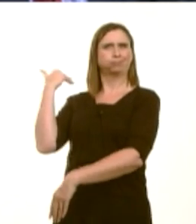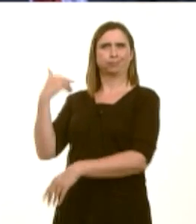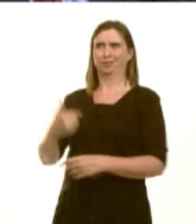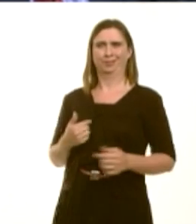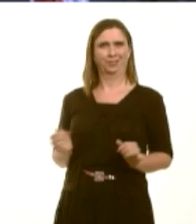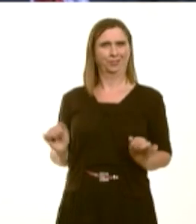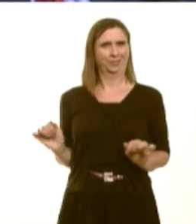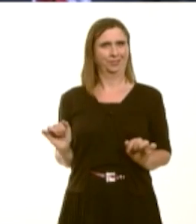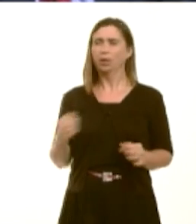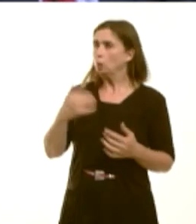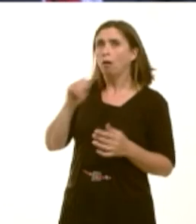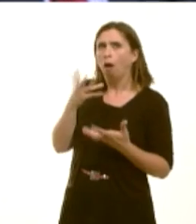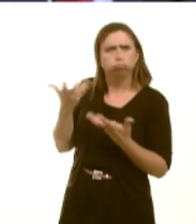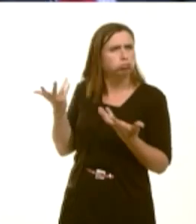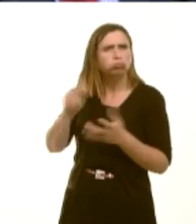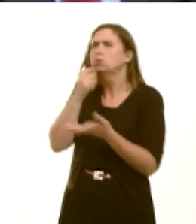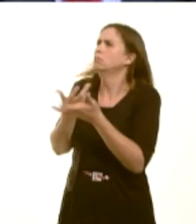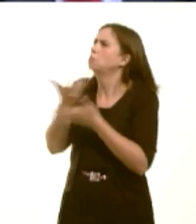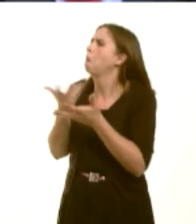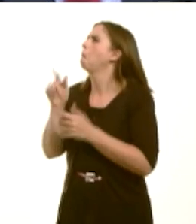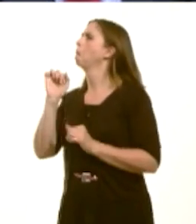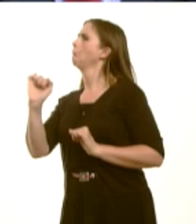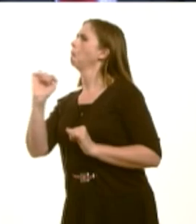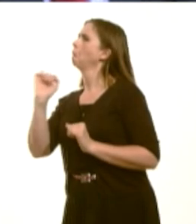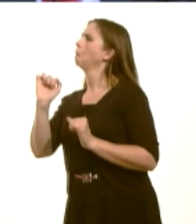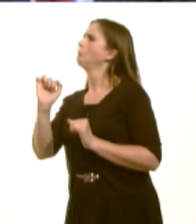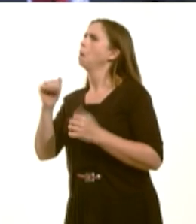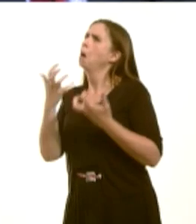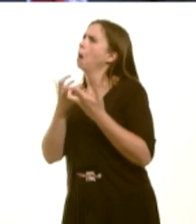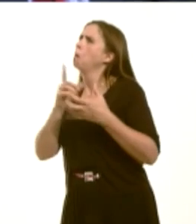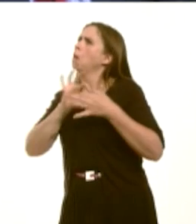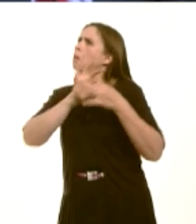to learn from their experience of how to work with HM Revenue and Customs, particularly.